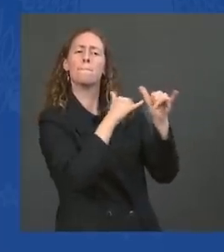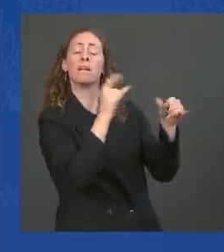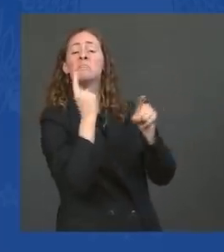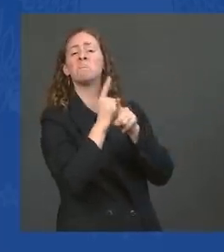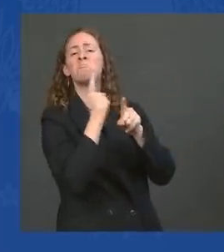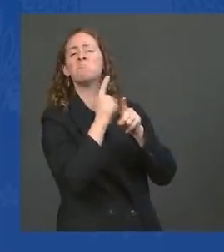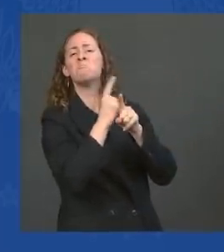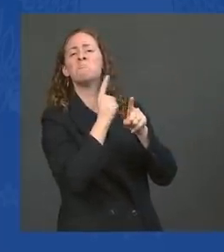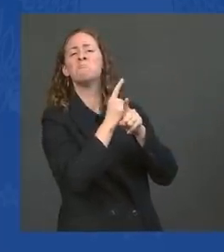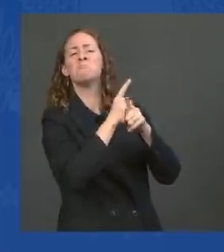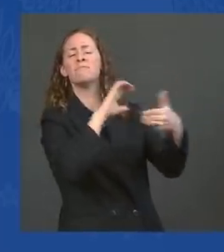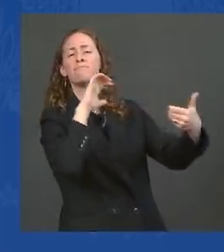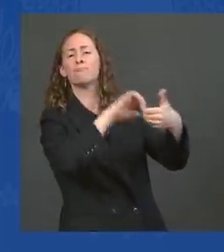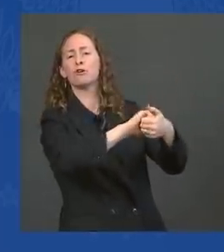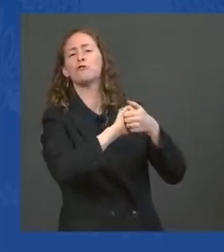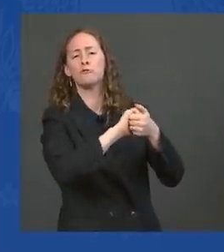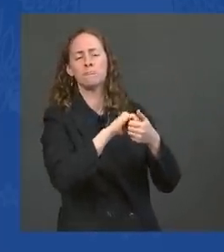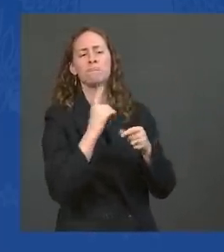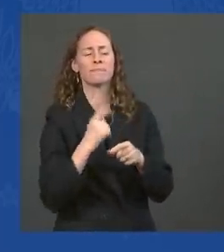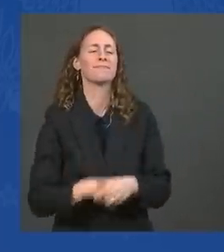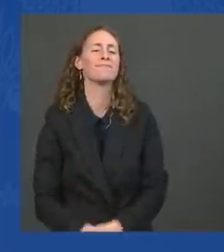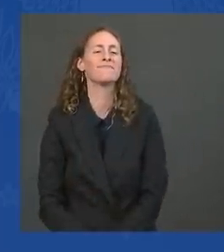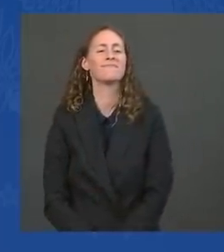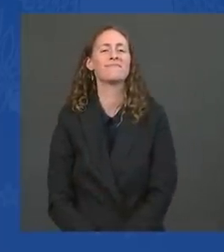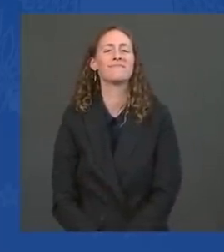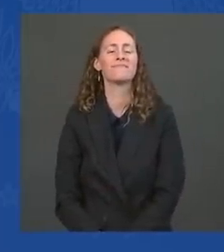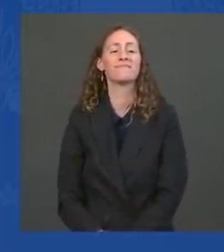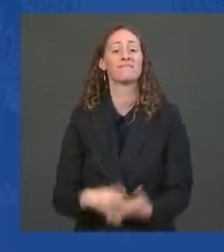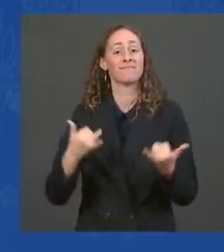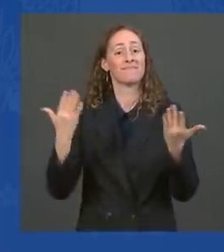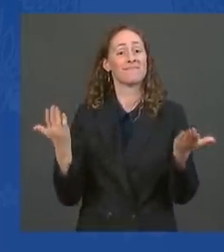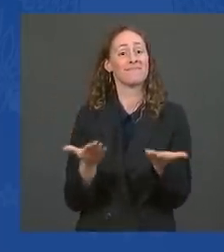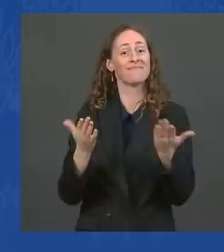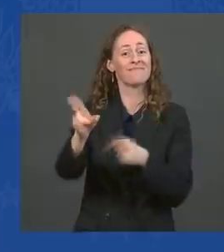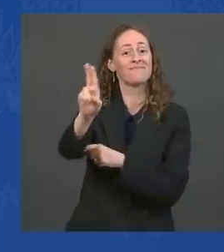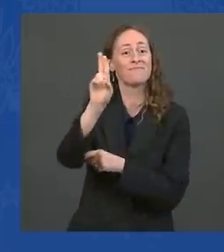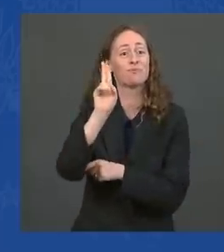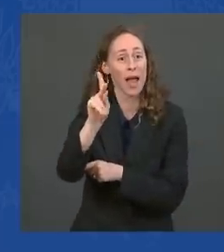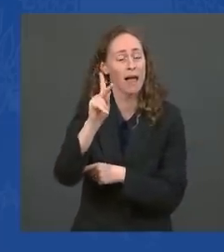Now, the UK will embark on this project alongside our allies,